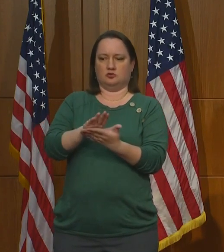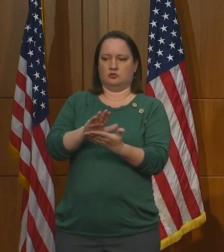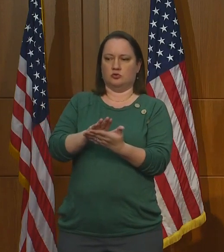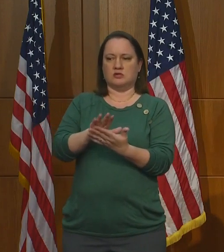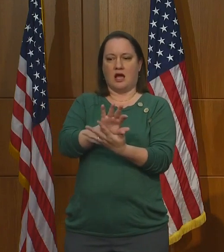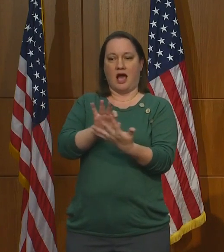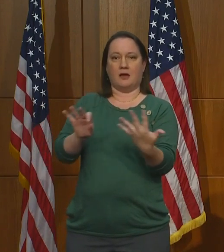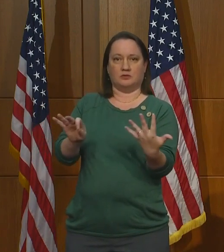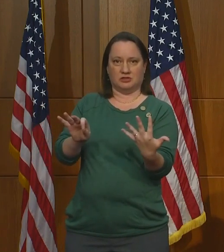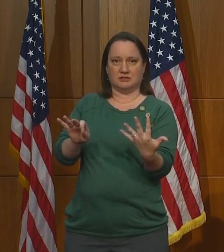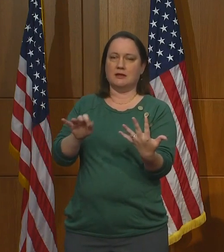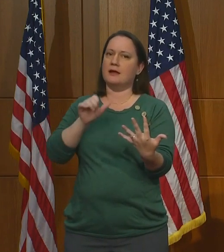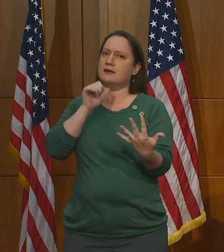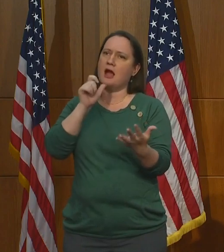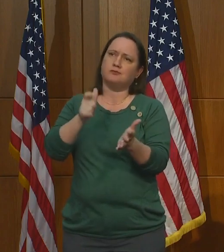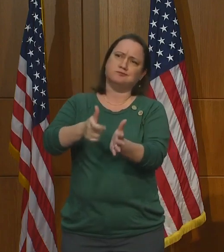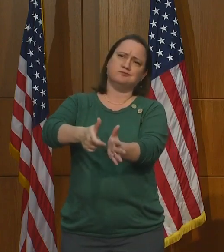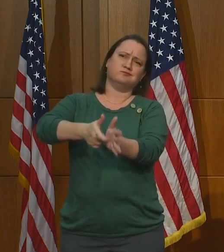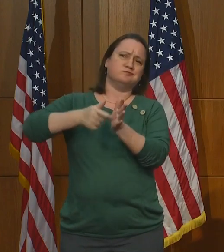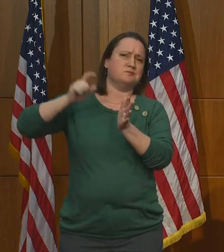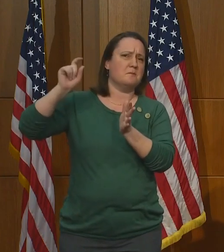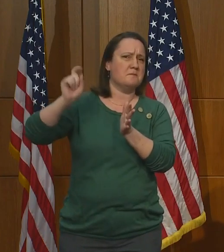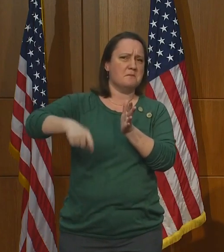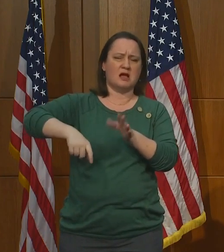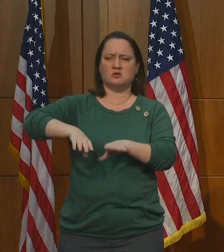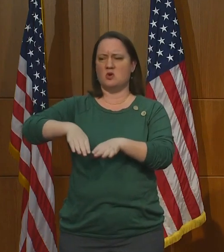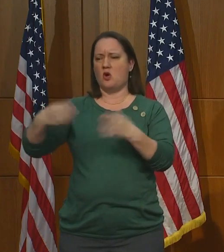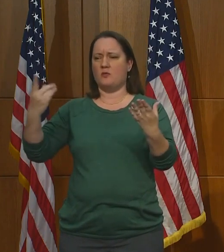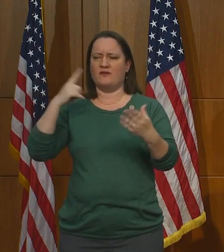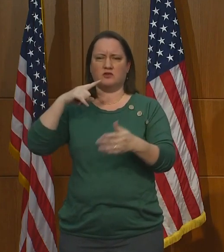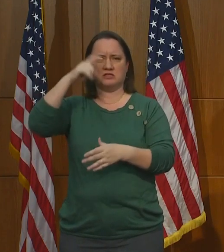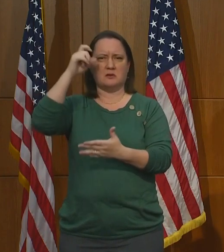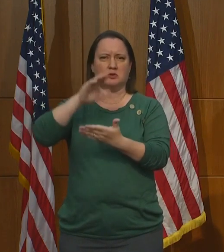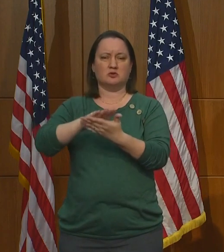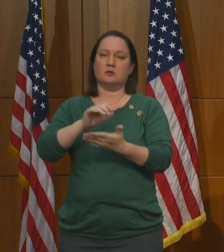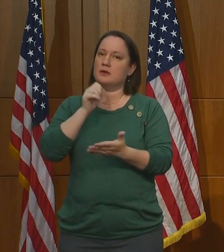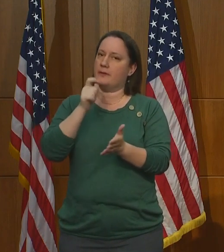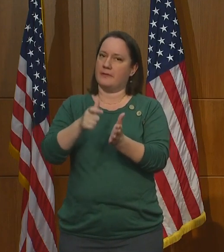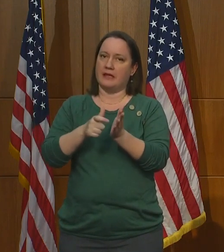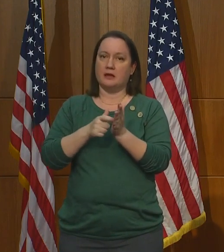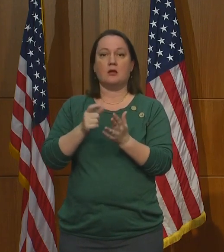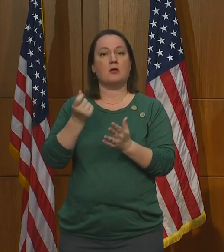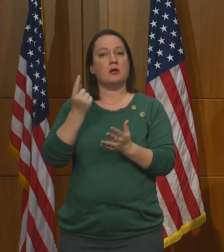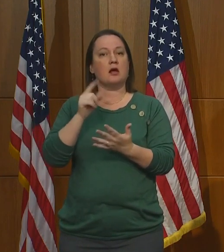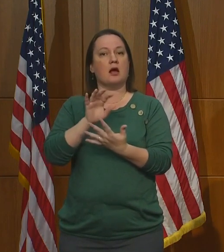OUR SCHOOLS WITH OPTIONS FOR CONSIDERATION. NOT MANDATES TO